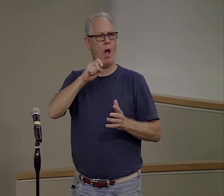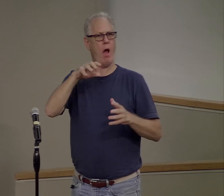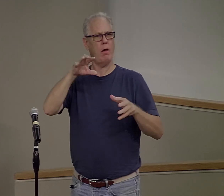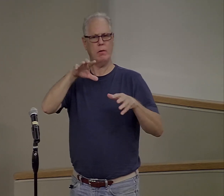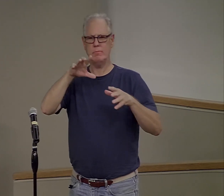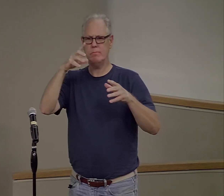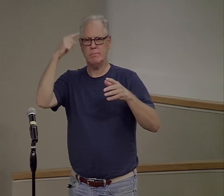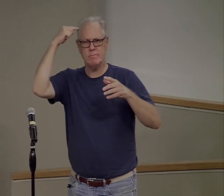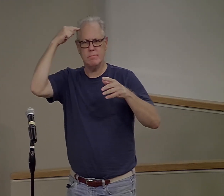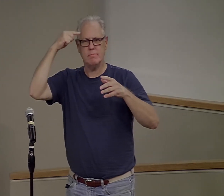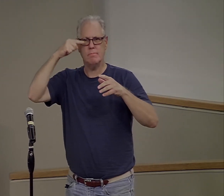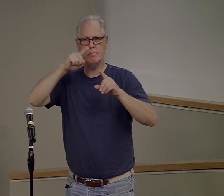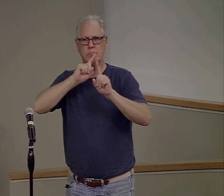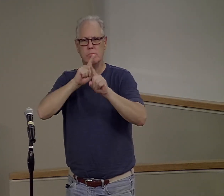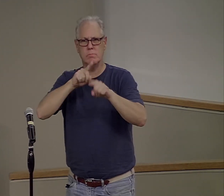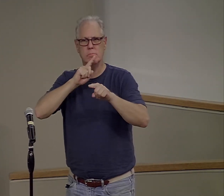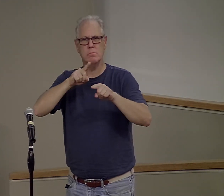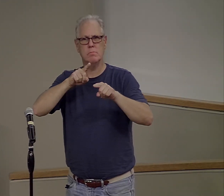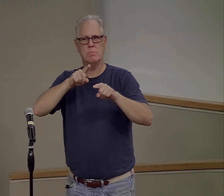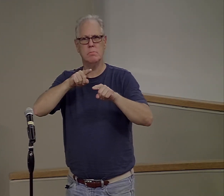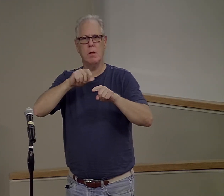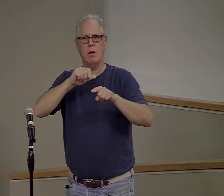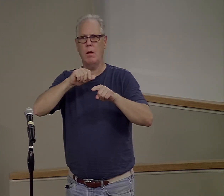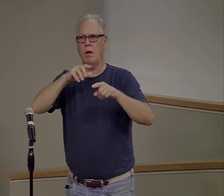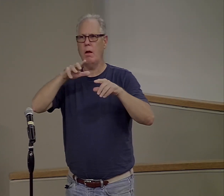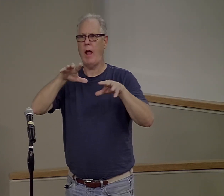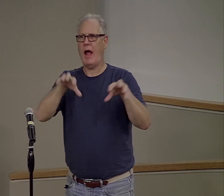Meaning like say that the brain's responses